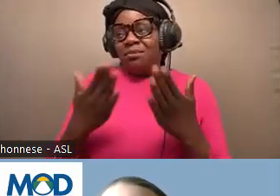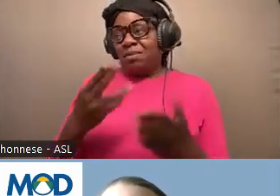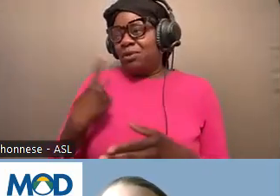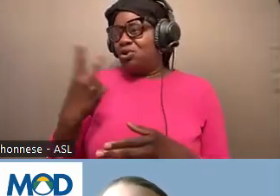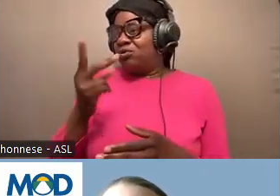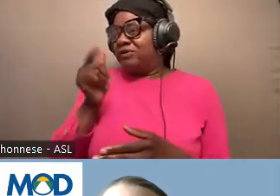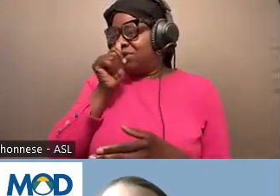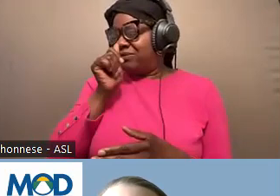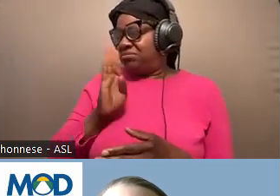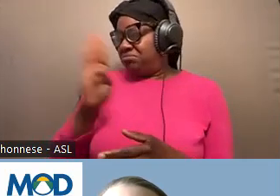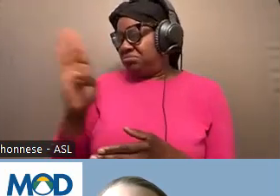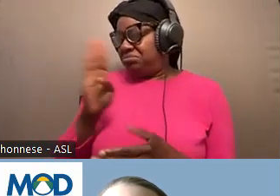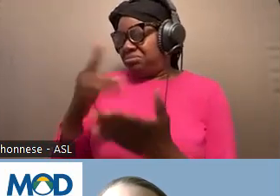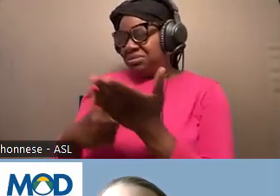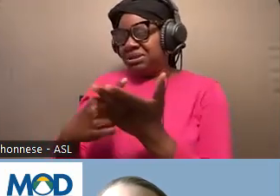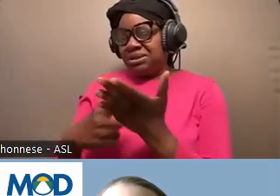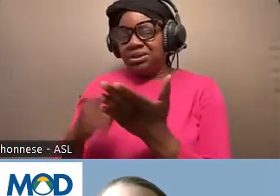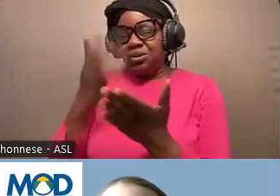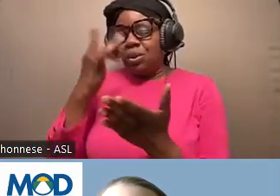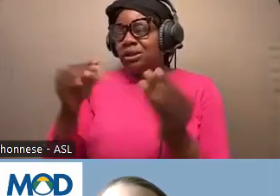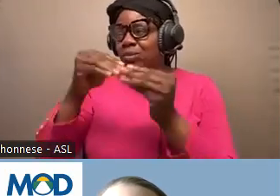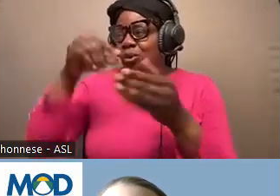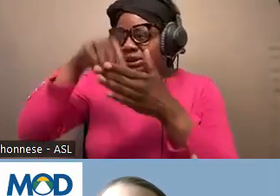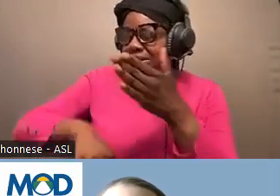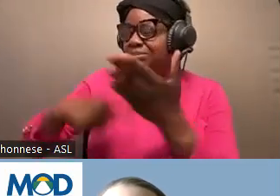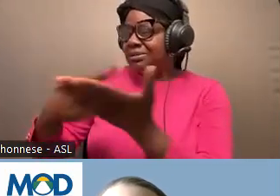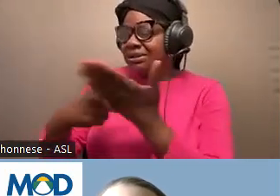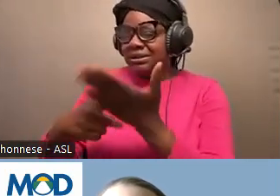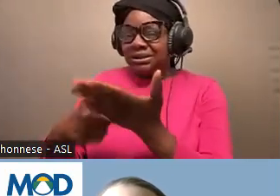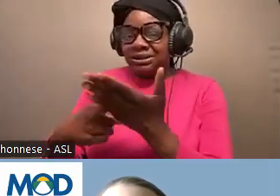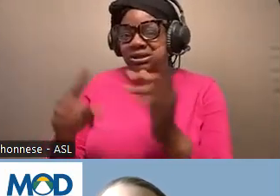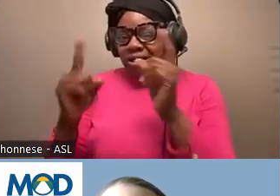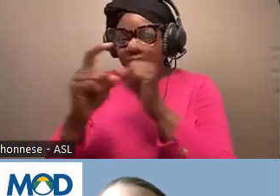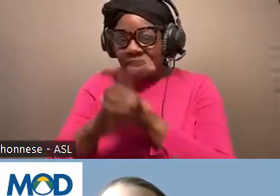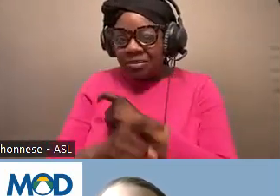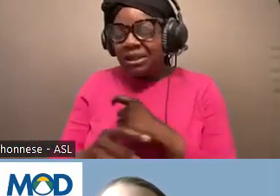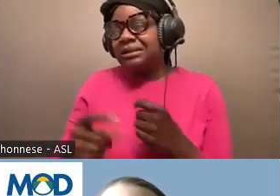Because I think it's going to be a little thorny. Why don't